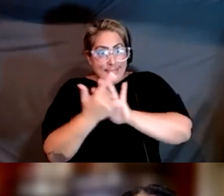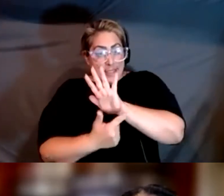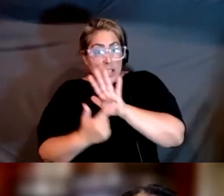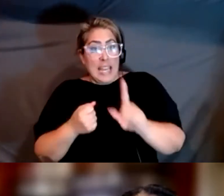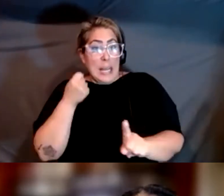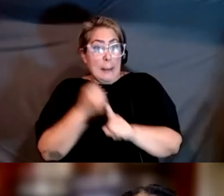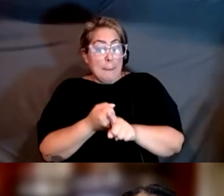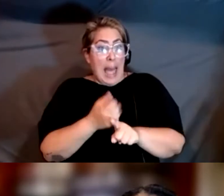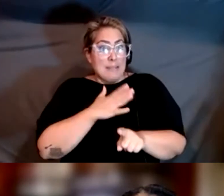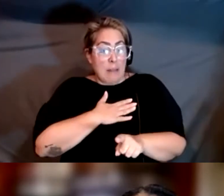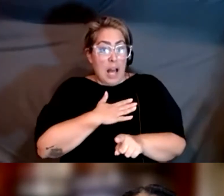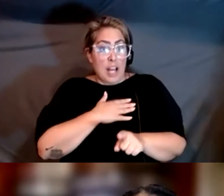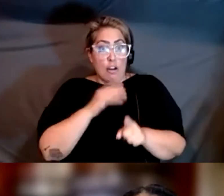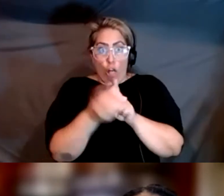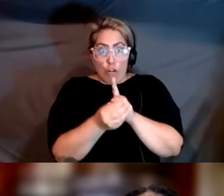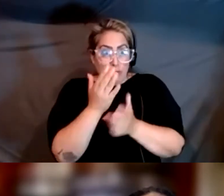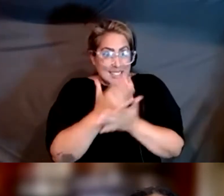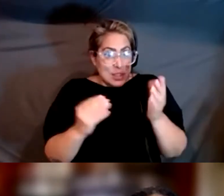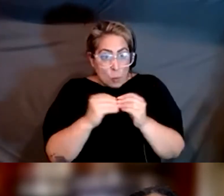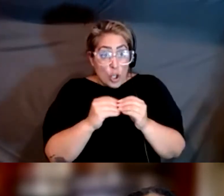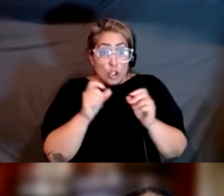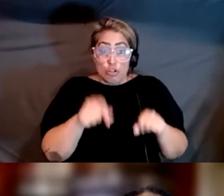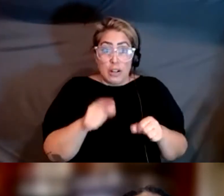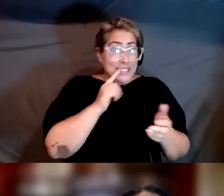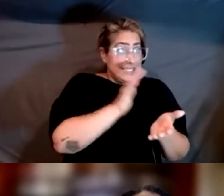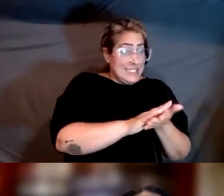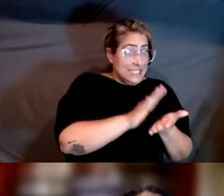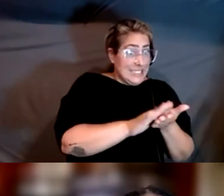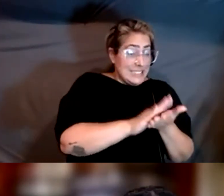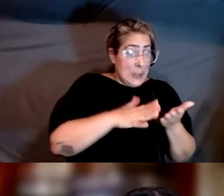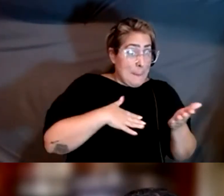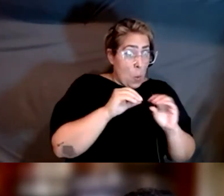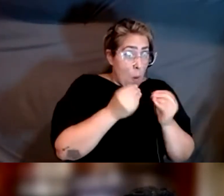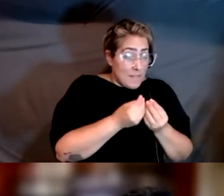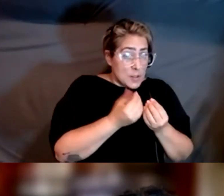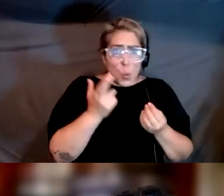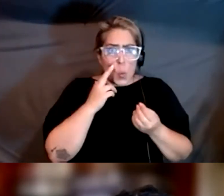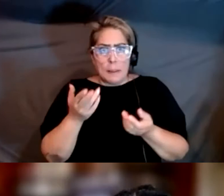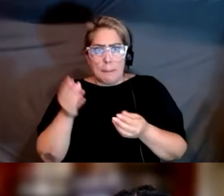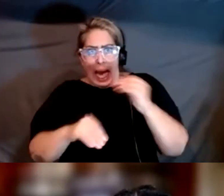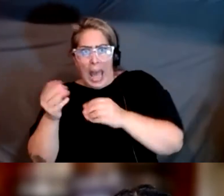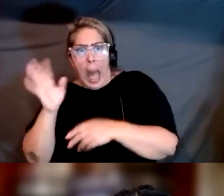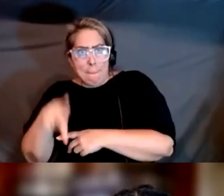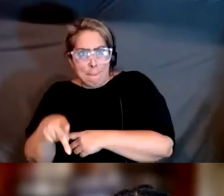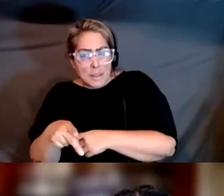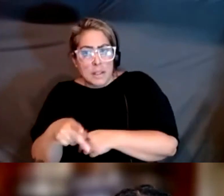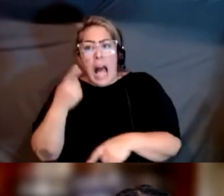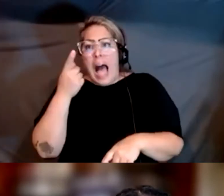I can't do many more mandates. GONZALO: I share your sense of humor. But probably this is not the week to say that